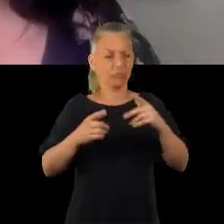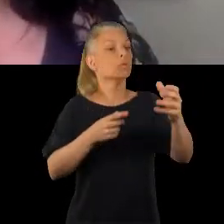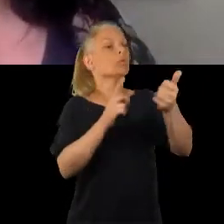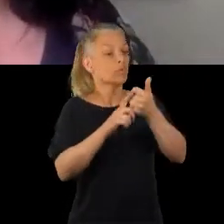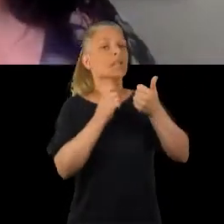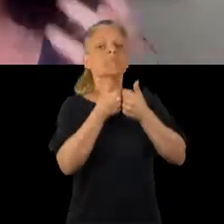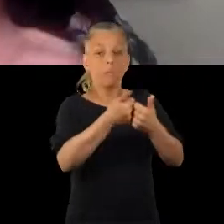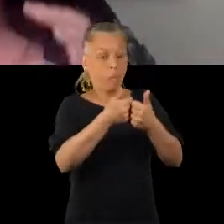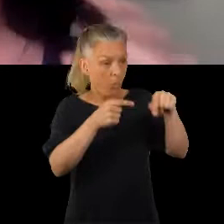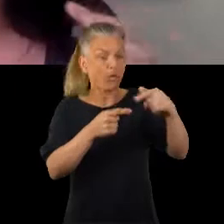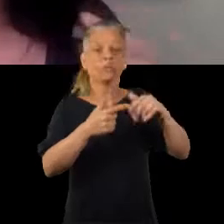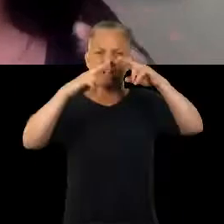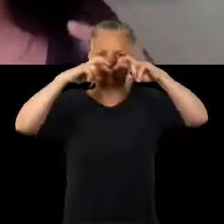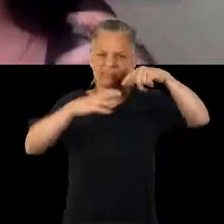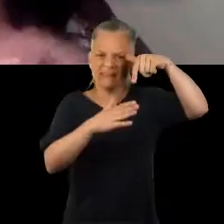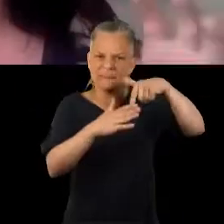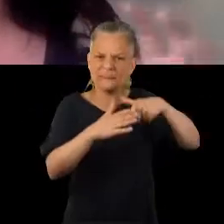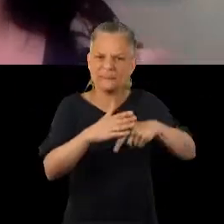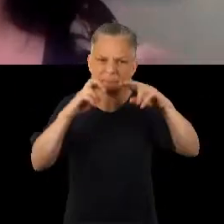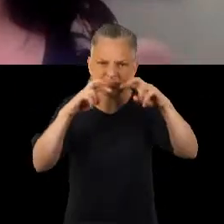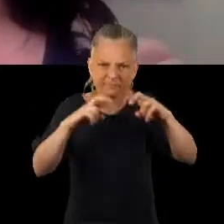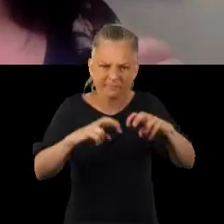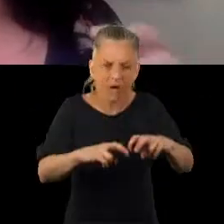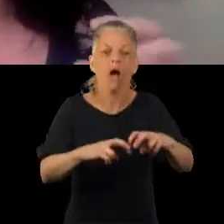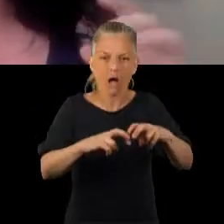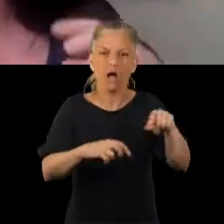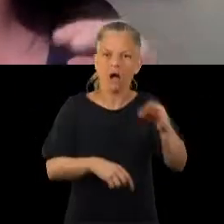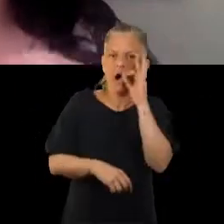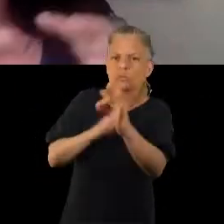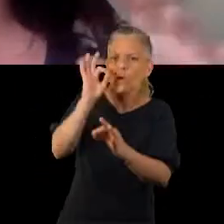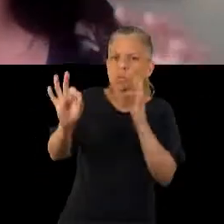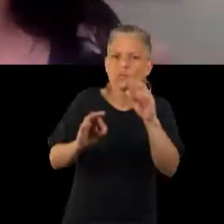How you might negotiate relationships, or how you might share power, the kind of democratic